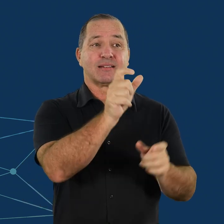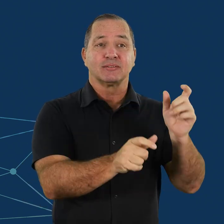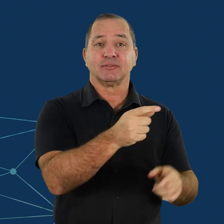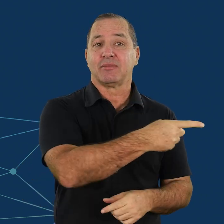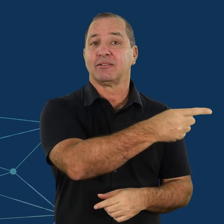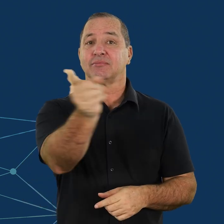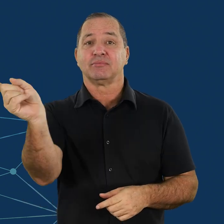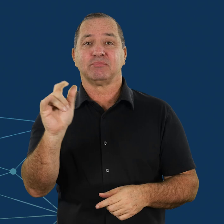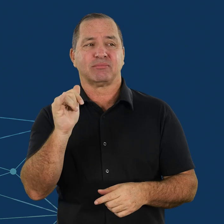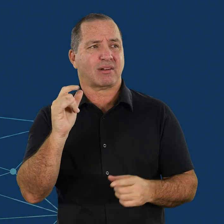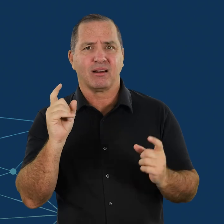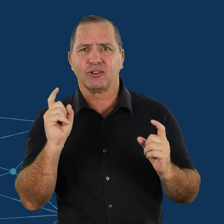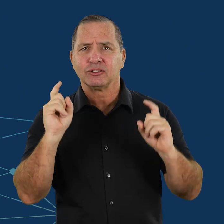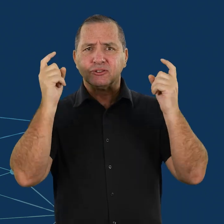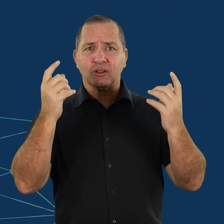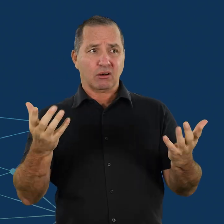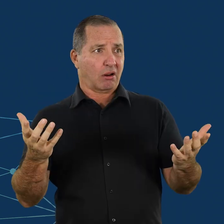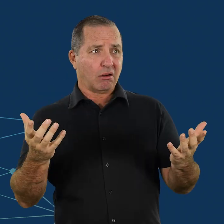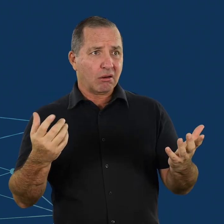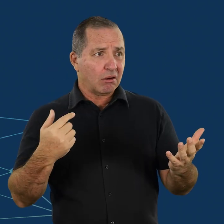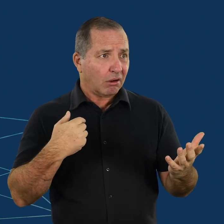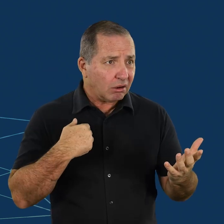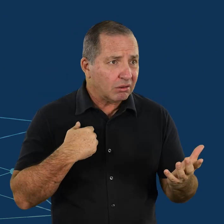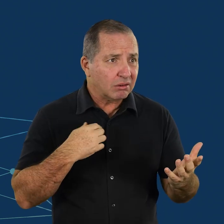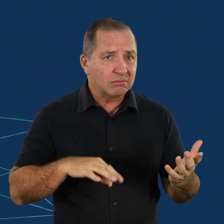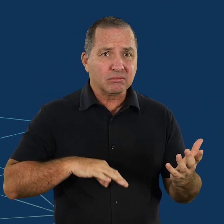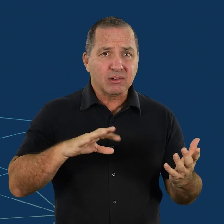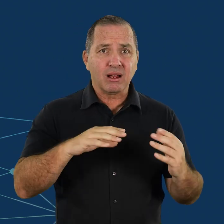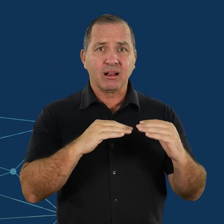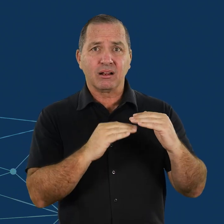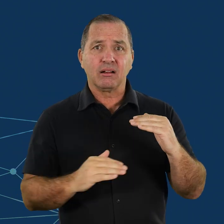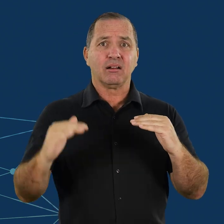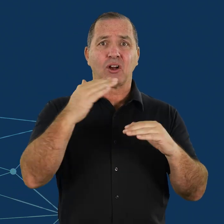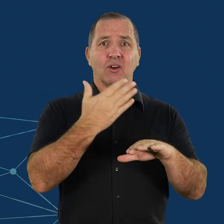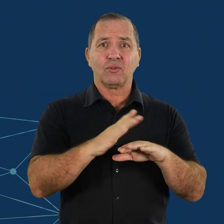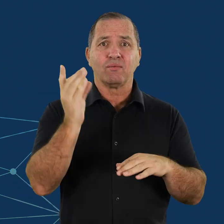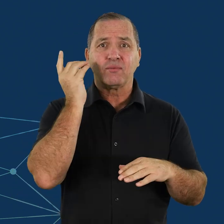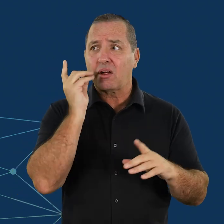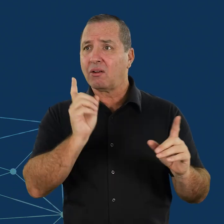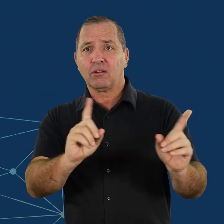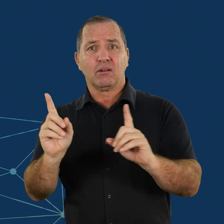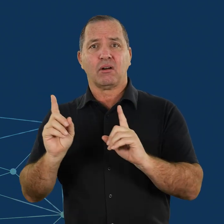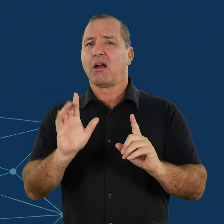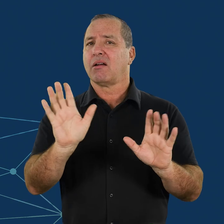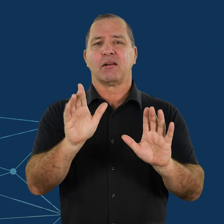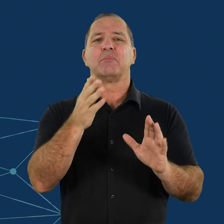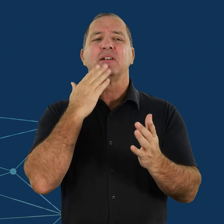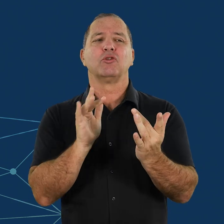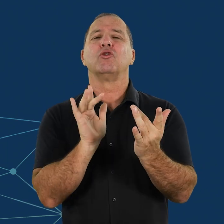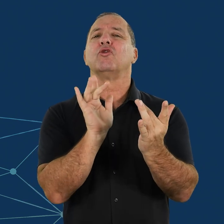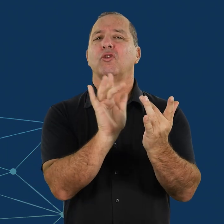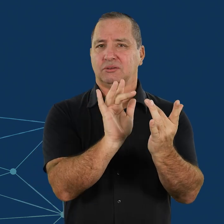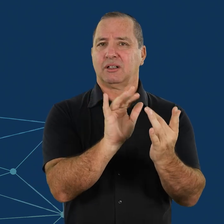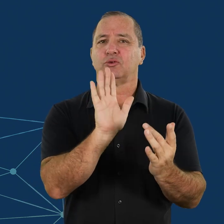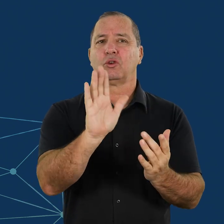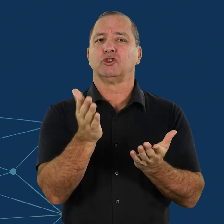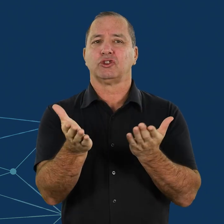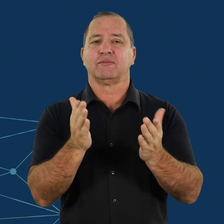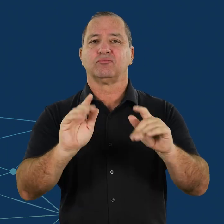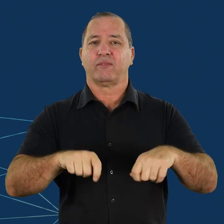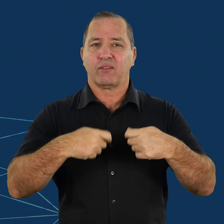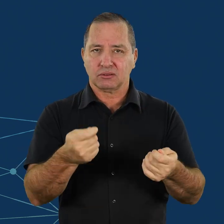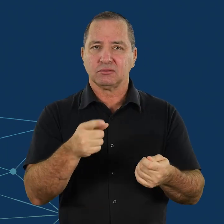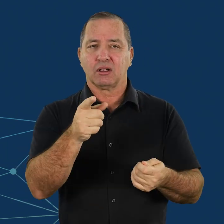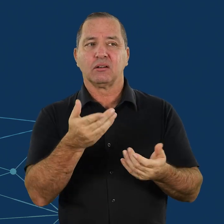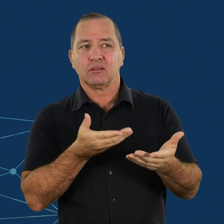Customers who have concerns about the cost of upgrading should contact their service provider.